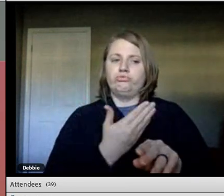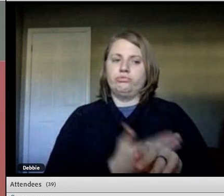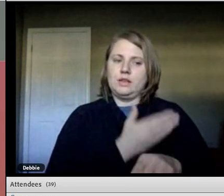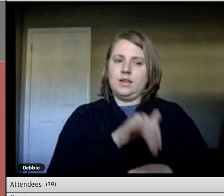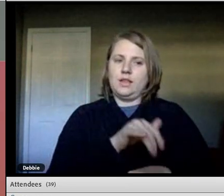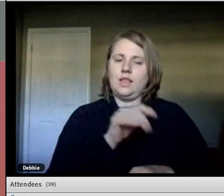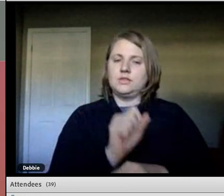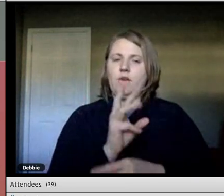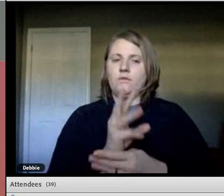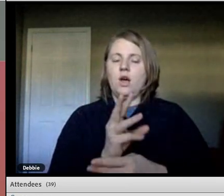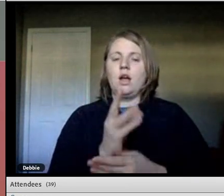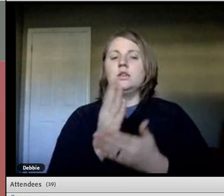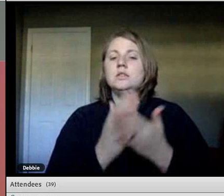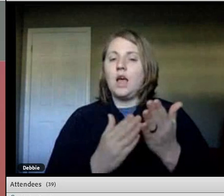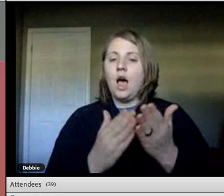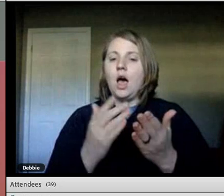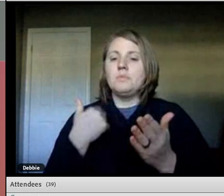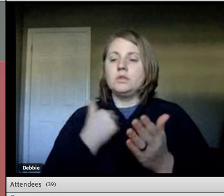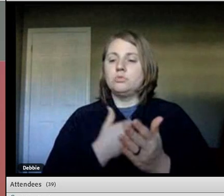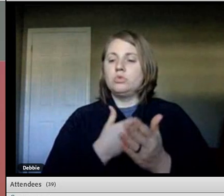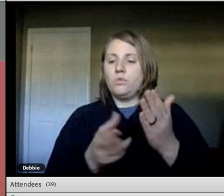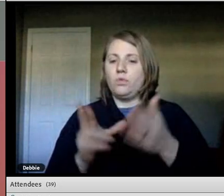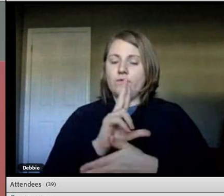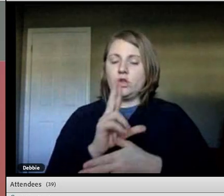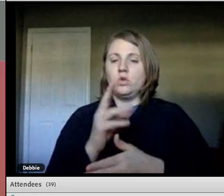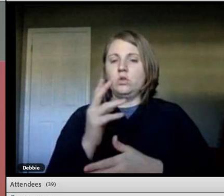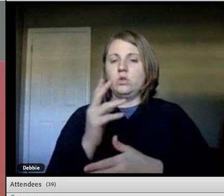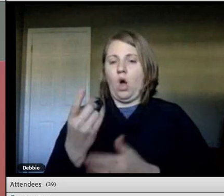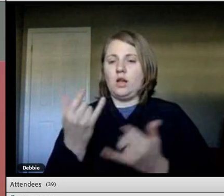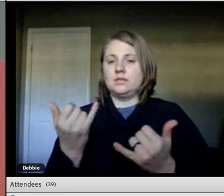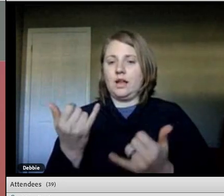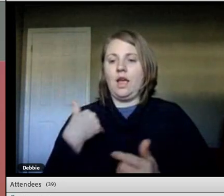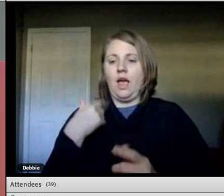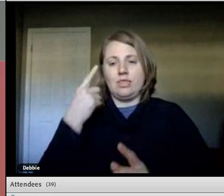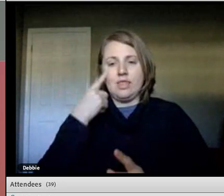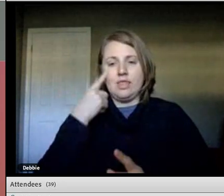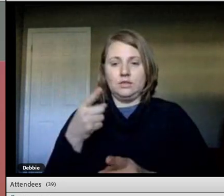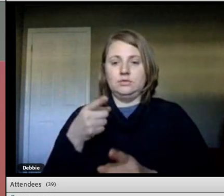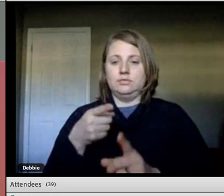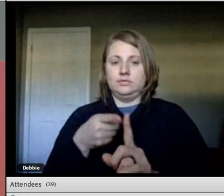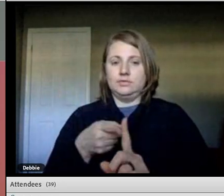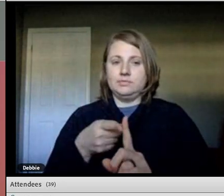the ones today specifically I think do a really good job of keeping up the development and maintenance.